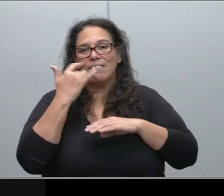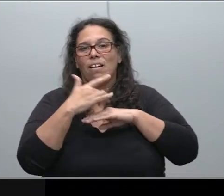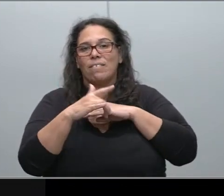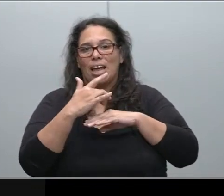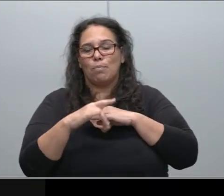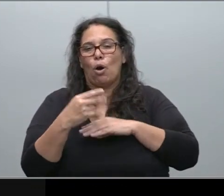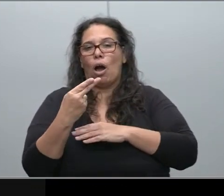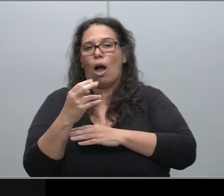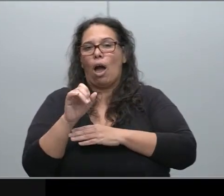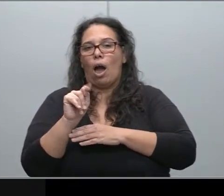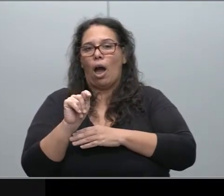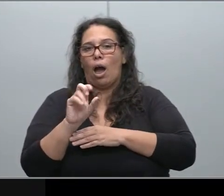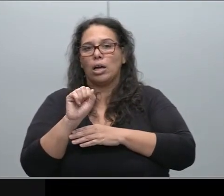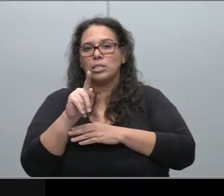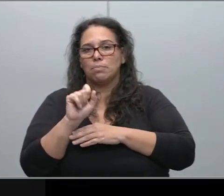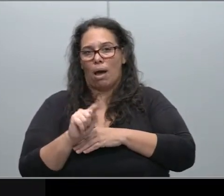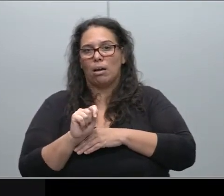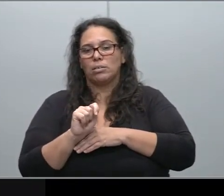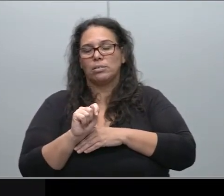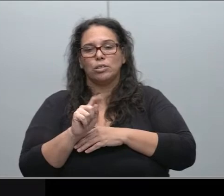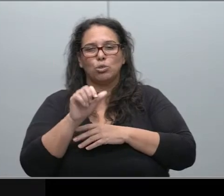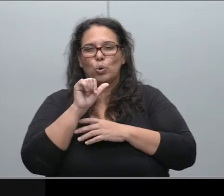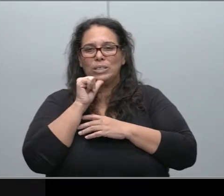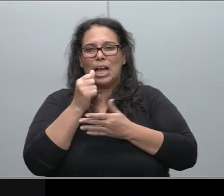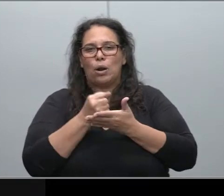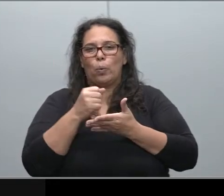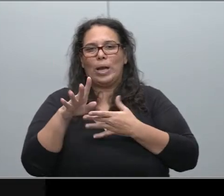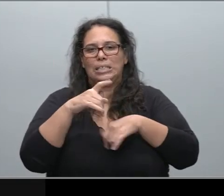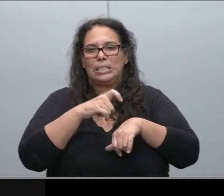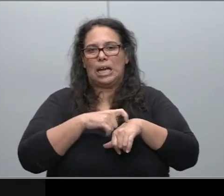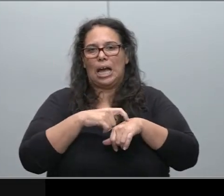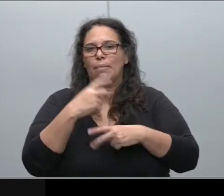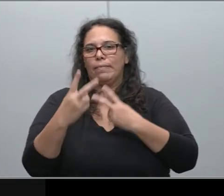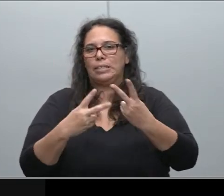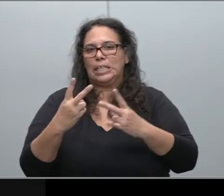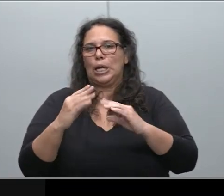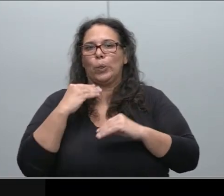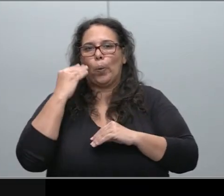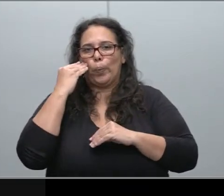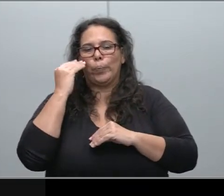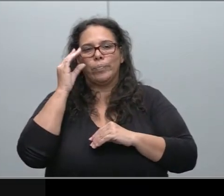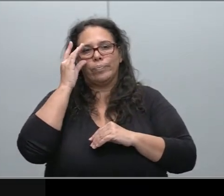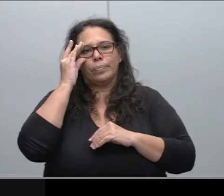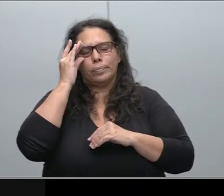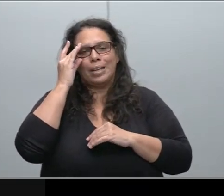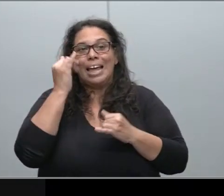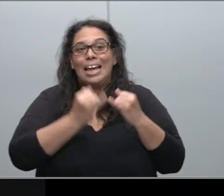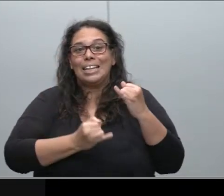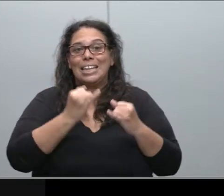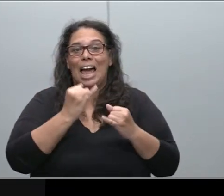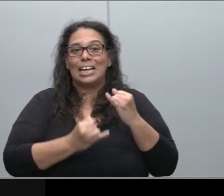after today if you wanna go back into it. This is the part- - Dr. Salazar? Yes. - Oh, I'm sorry.